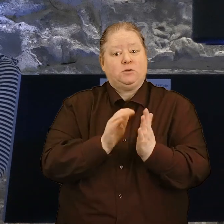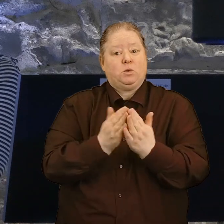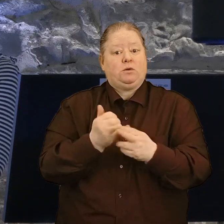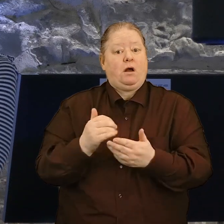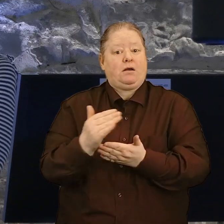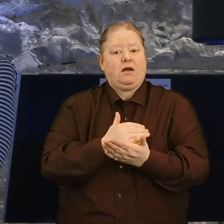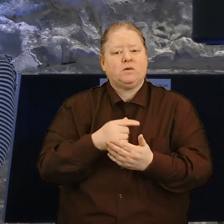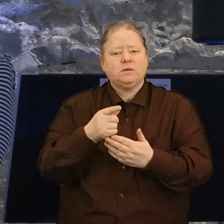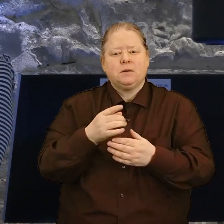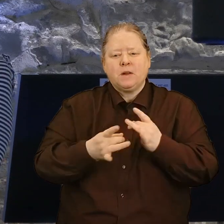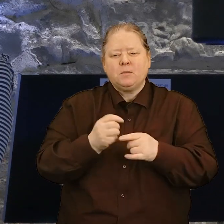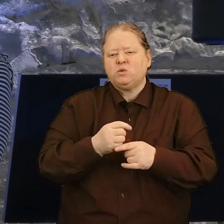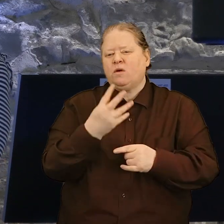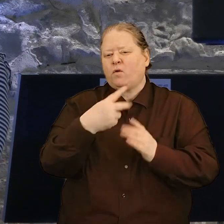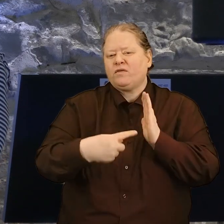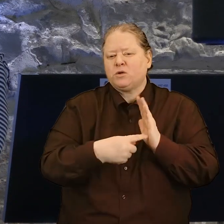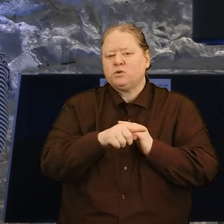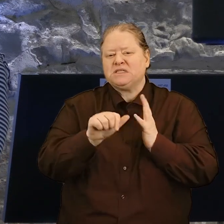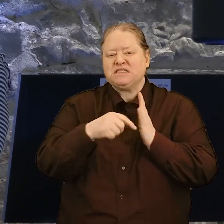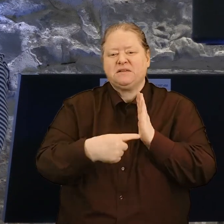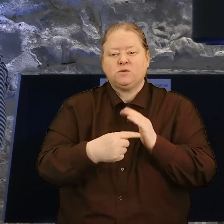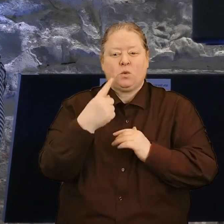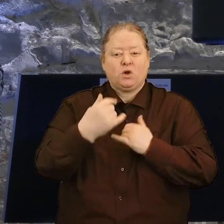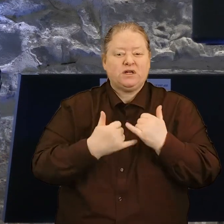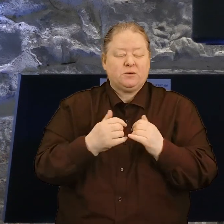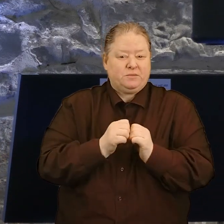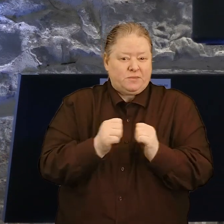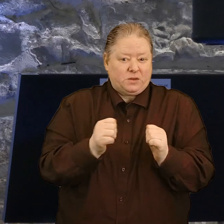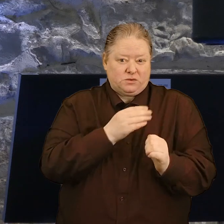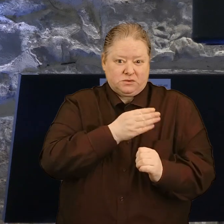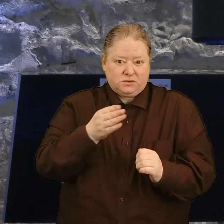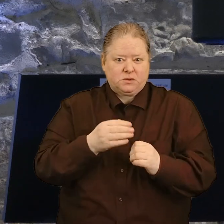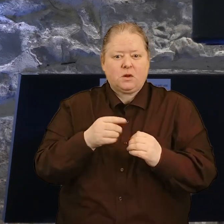So he was making between £4000 and £6000 a year, and the year the College bought 6 Kildare Street